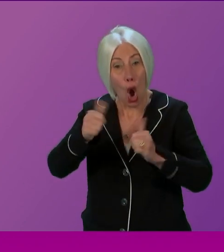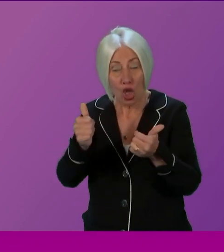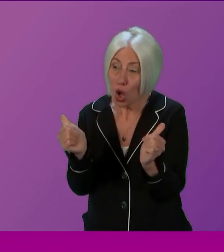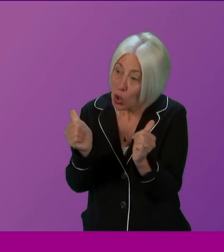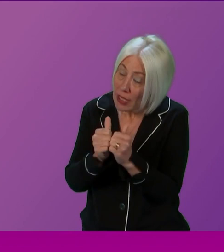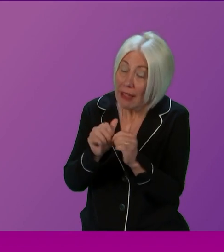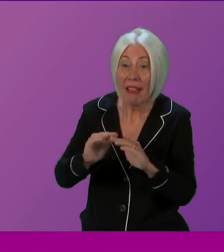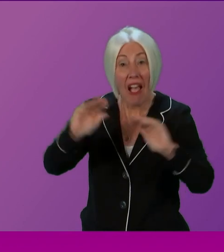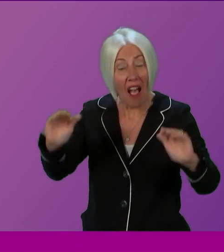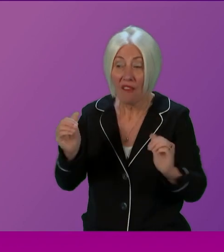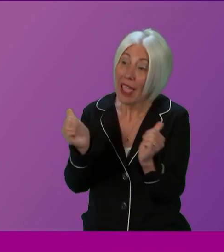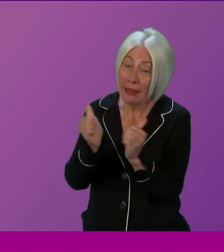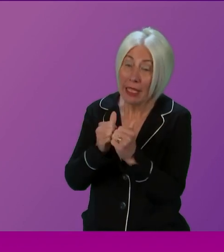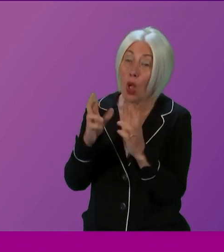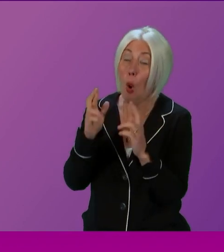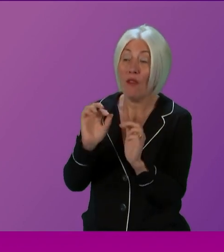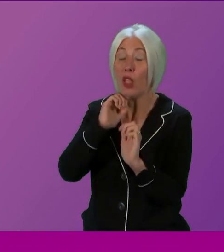it is accepted and that the dispute is resolved.